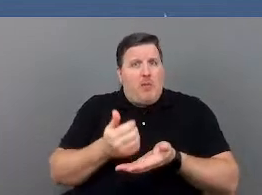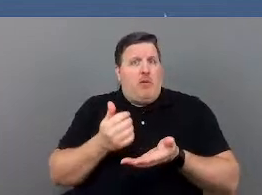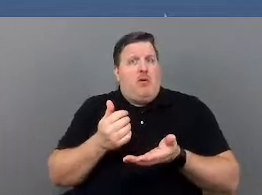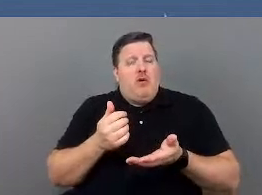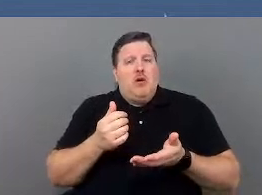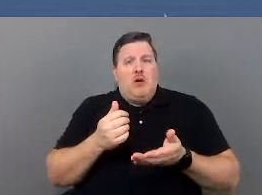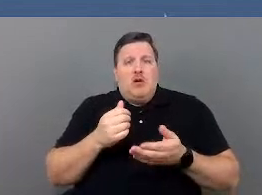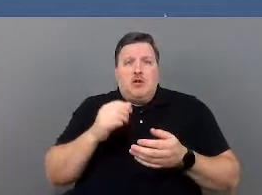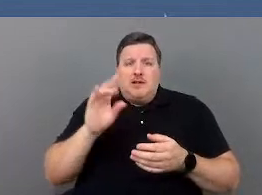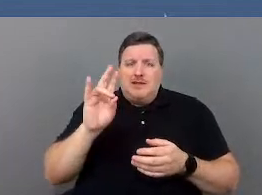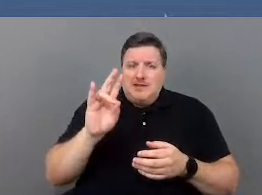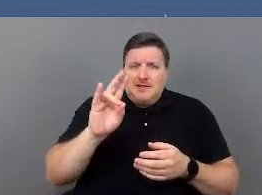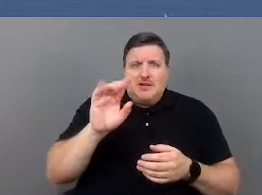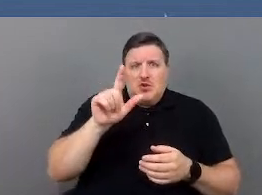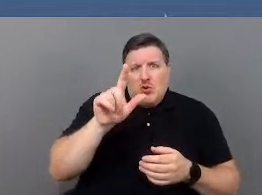PROTECTED BIKEWAYS SO OUR KIDS CAN BIKE SAFELY TO THEIR